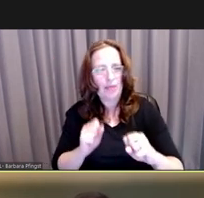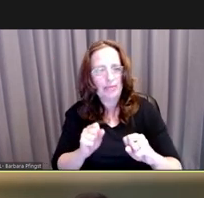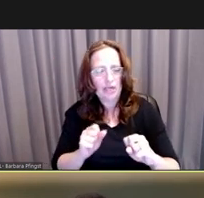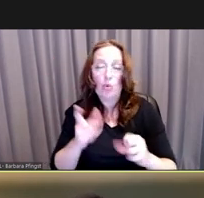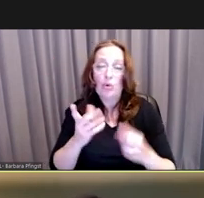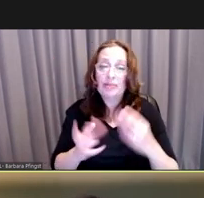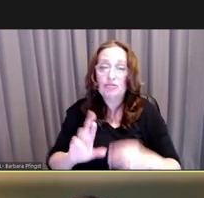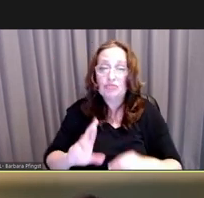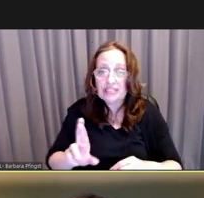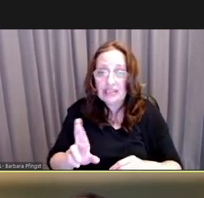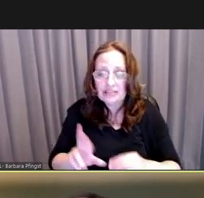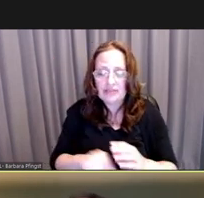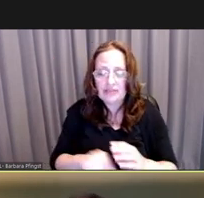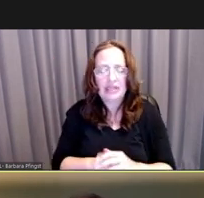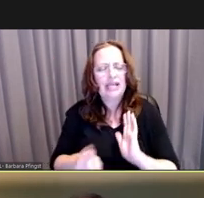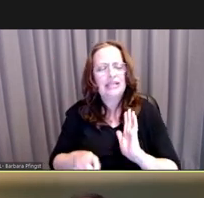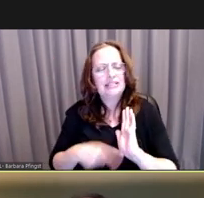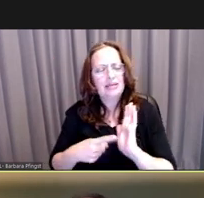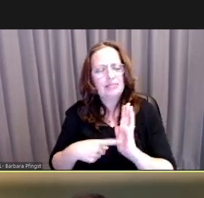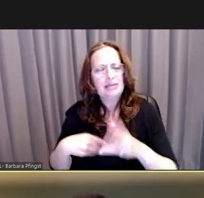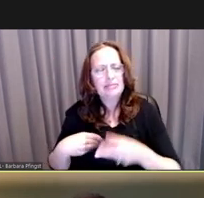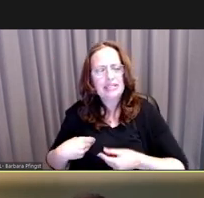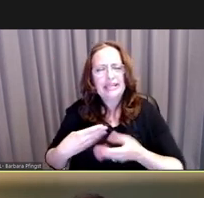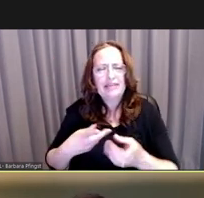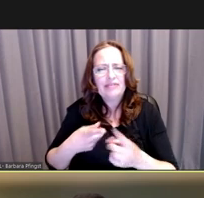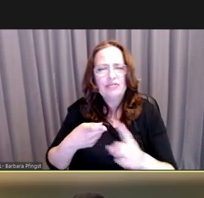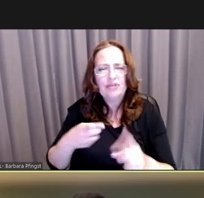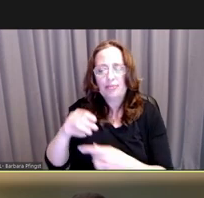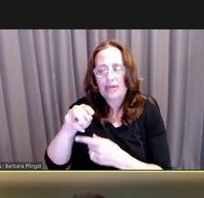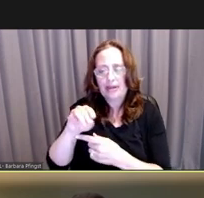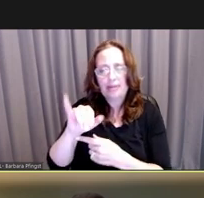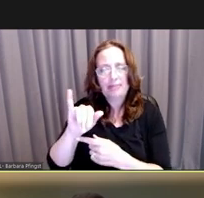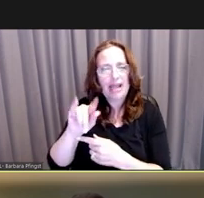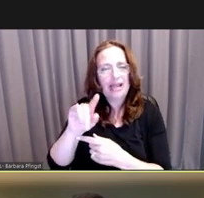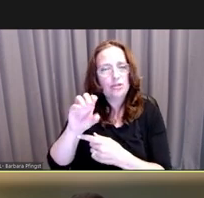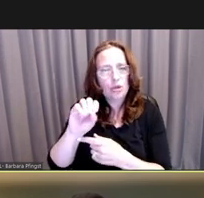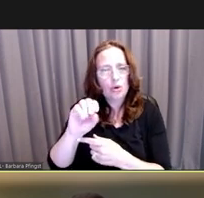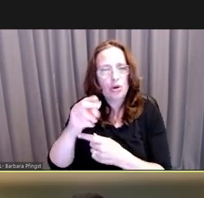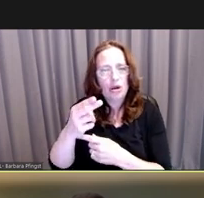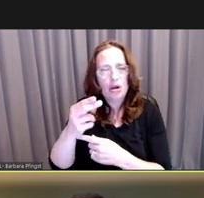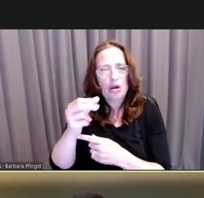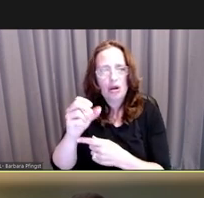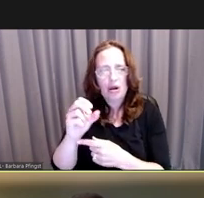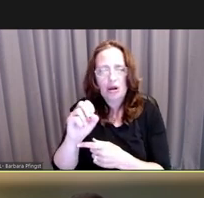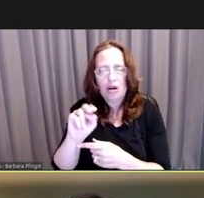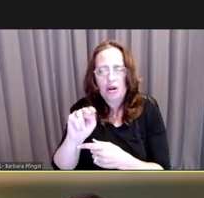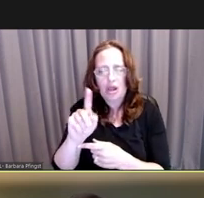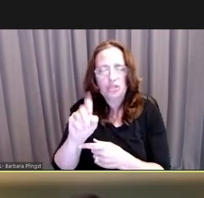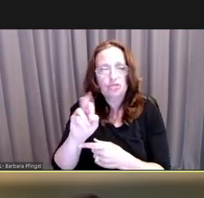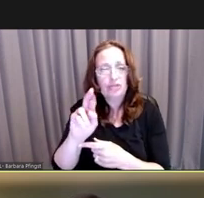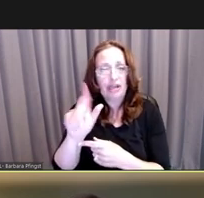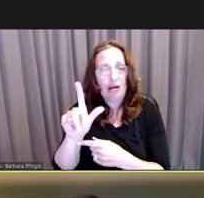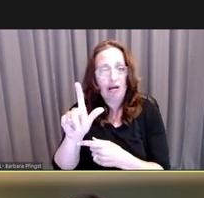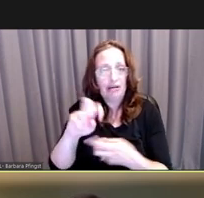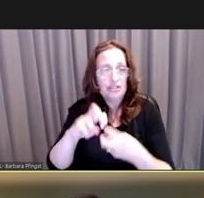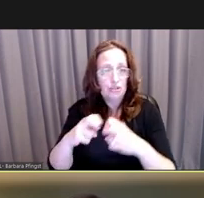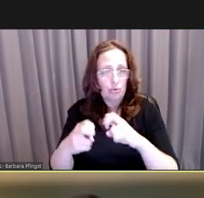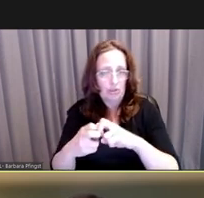So what are our investigative tools? A family comes in, and we're talking about how to investigate the cause of the hearing loss. Well... One